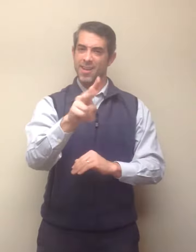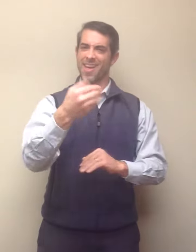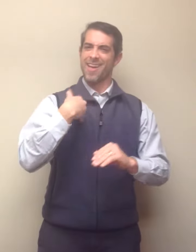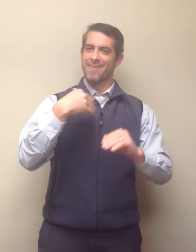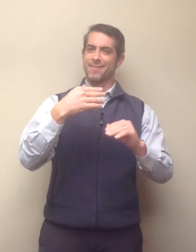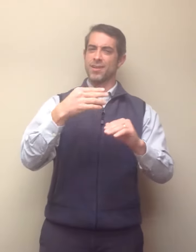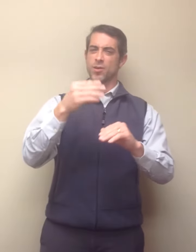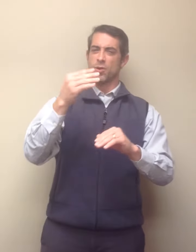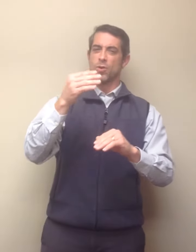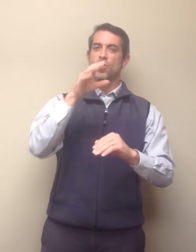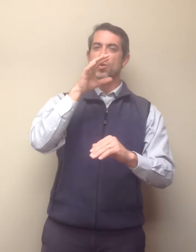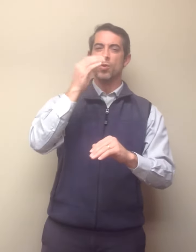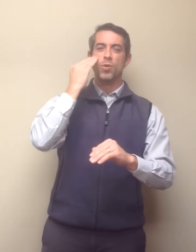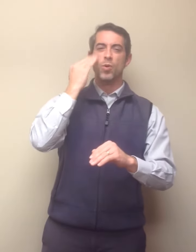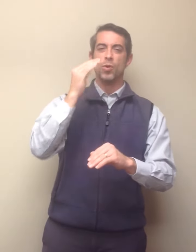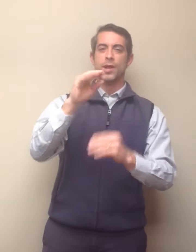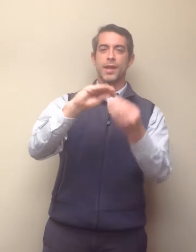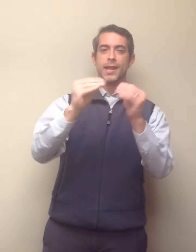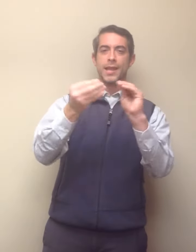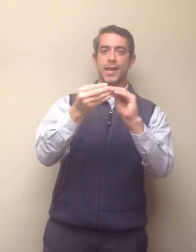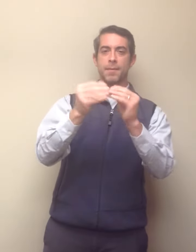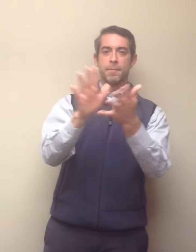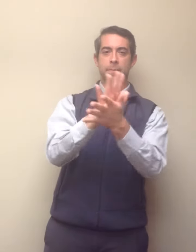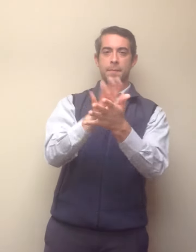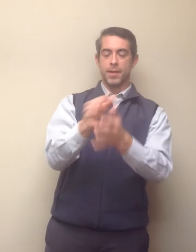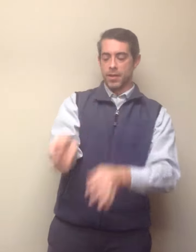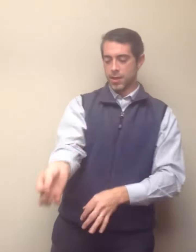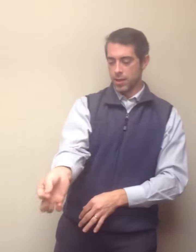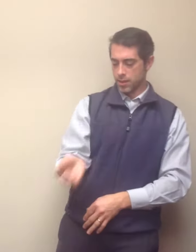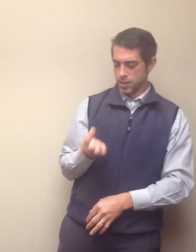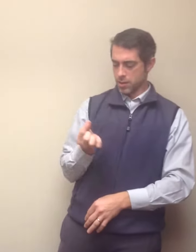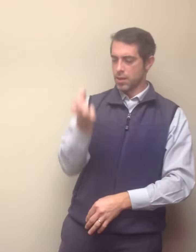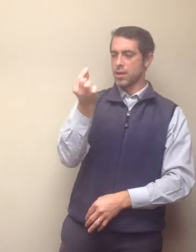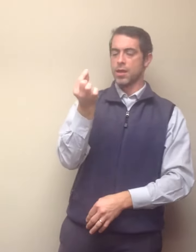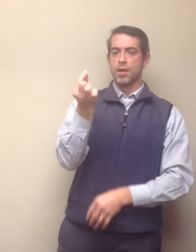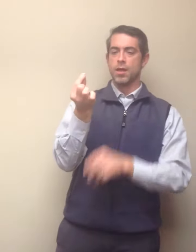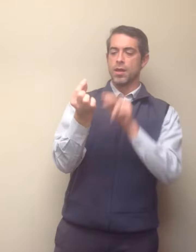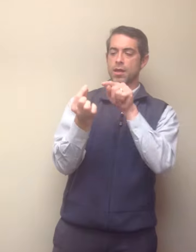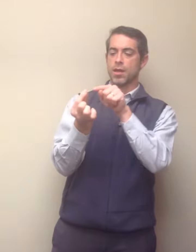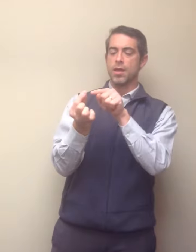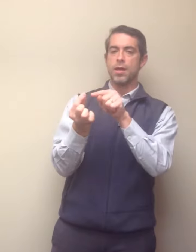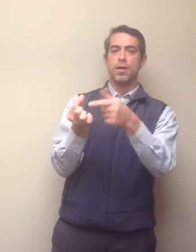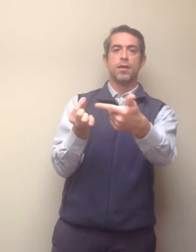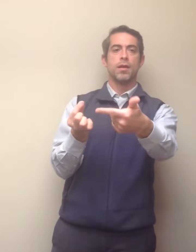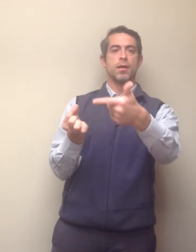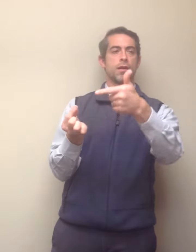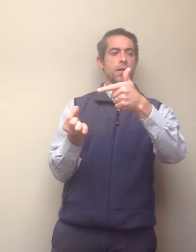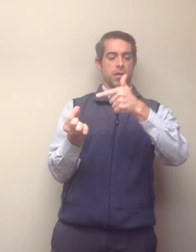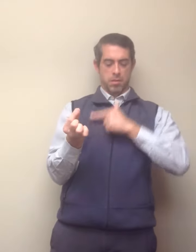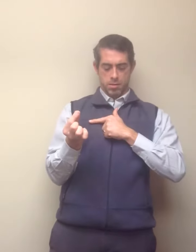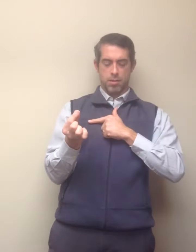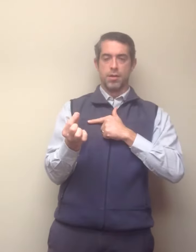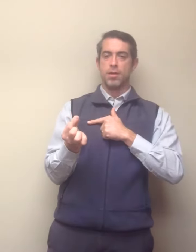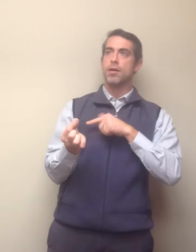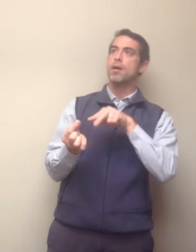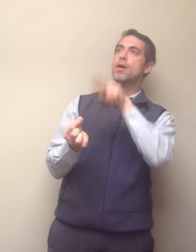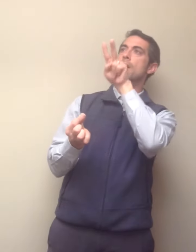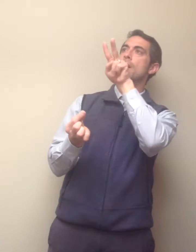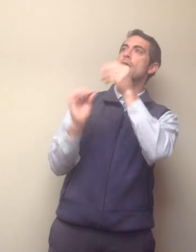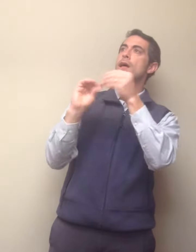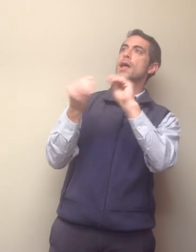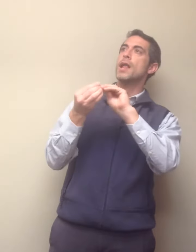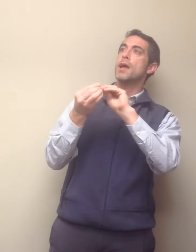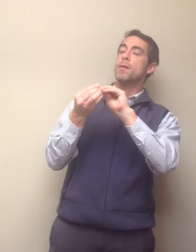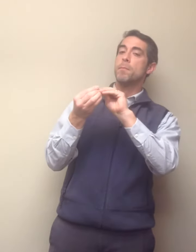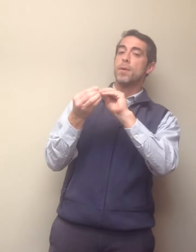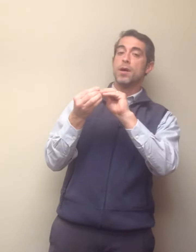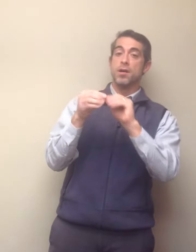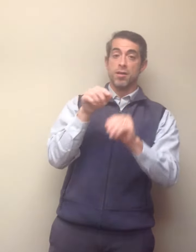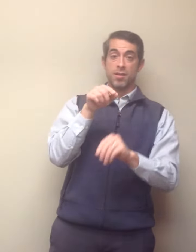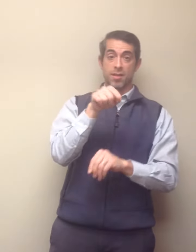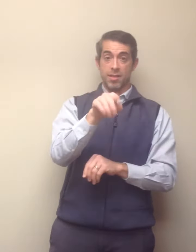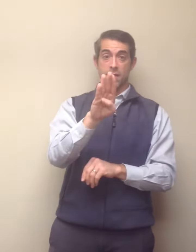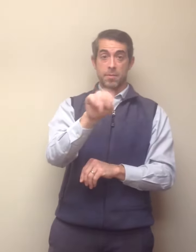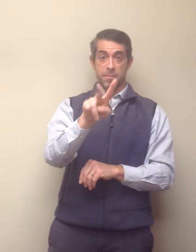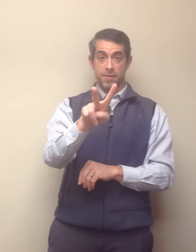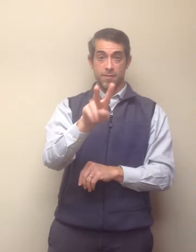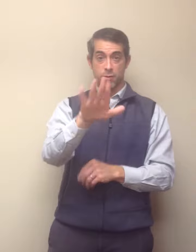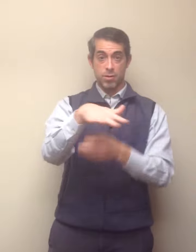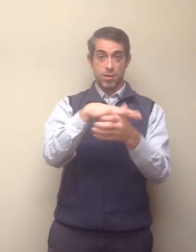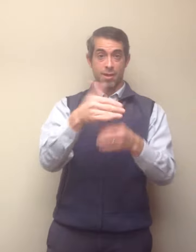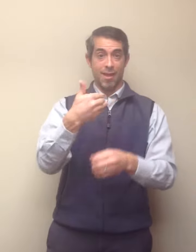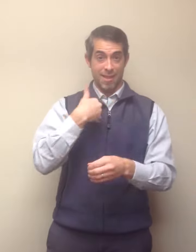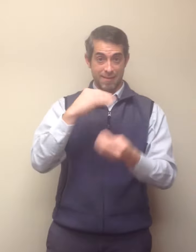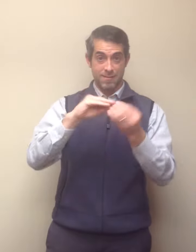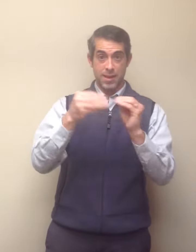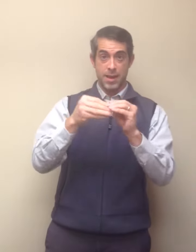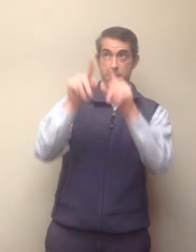displaying when it is your turn to be served?